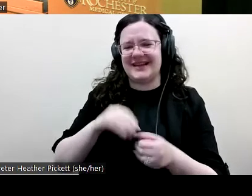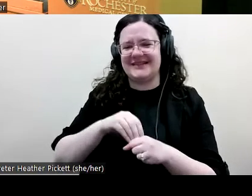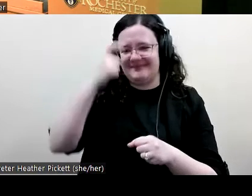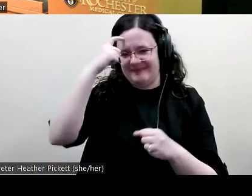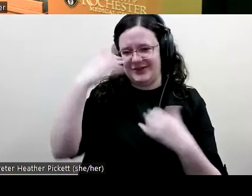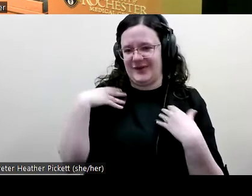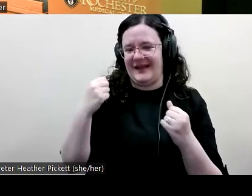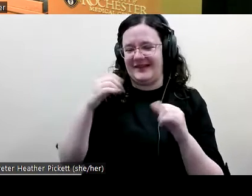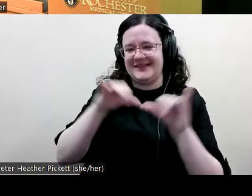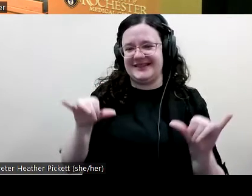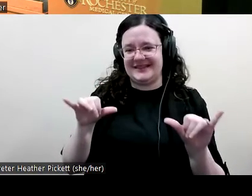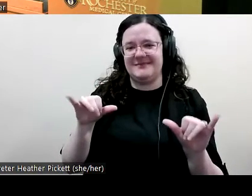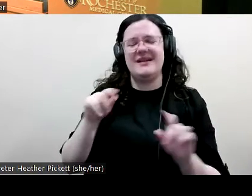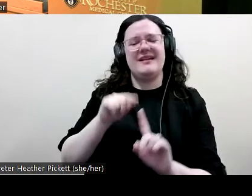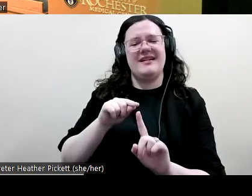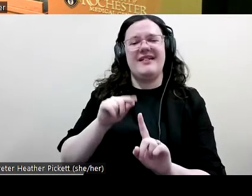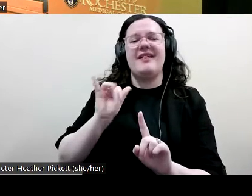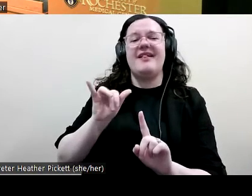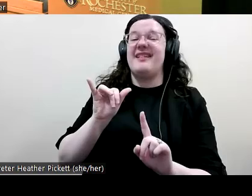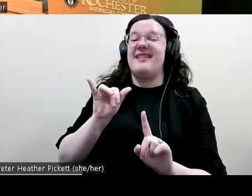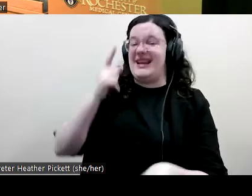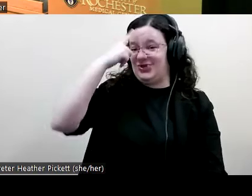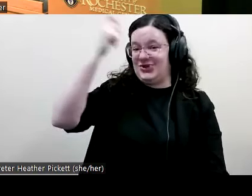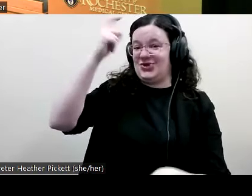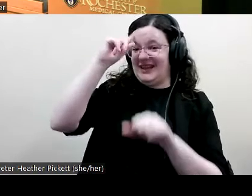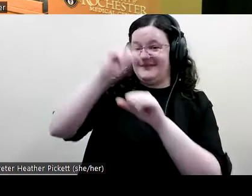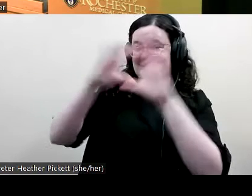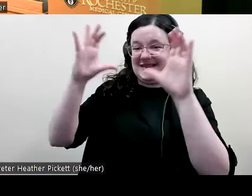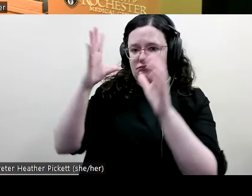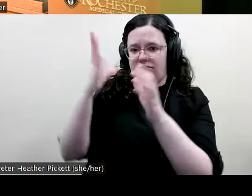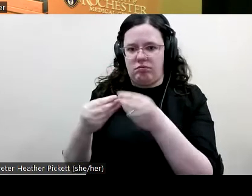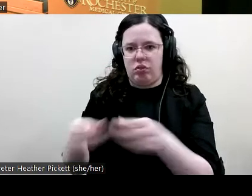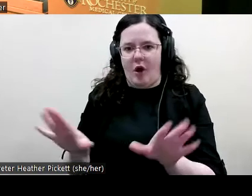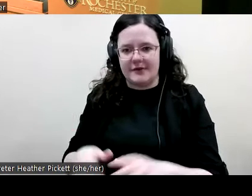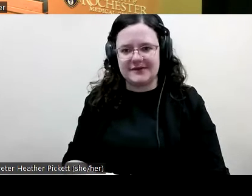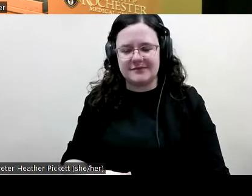and I'll call it ambiguous loss right and so you know think about the age that it occurs